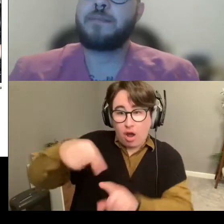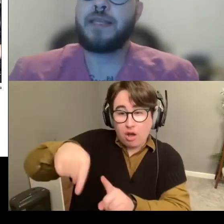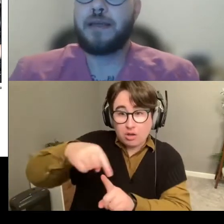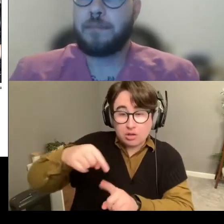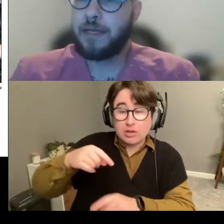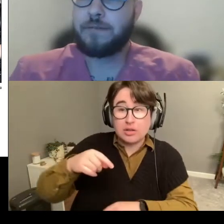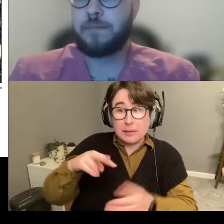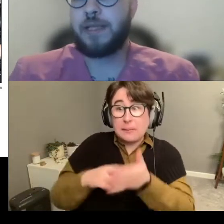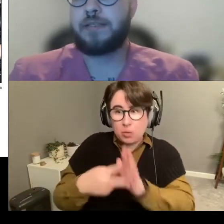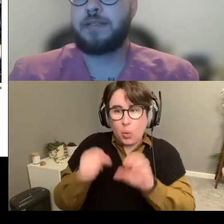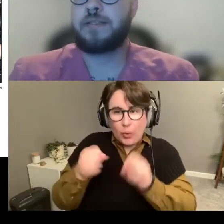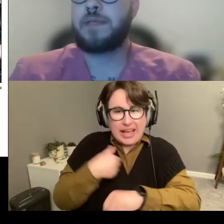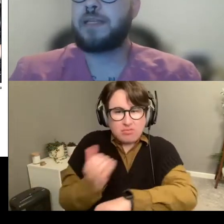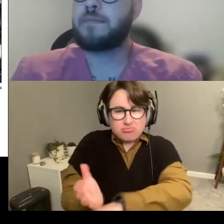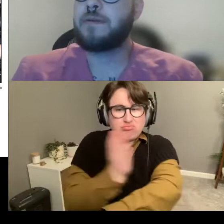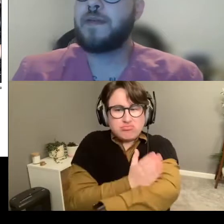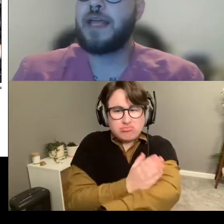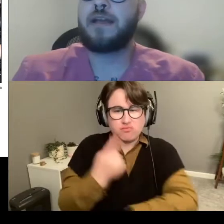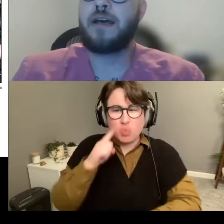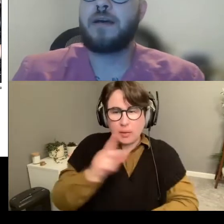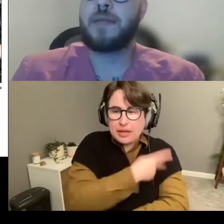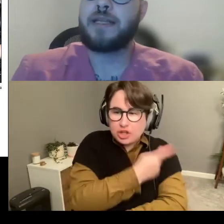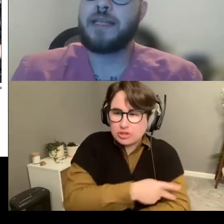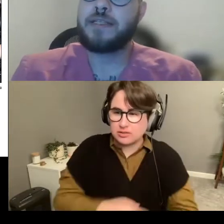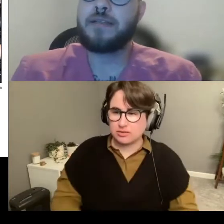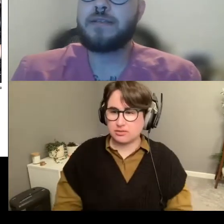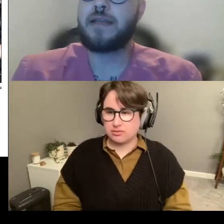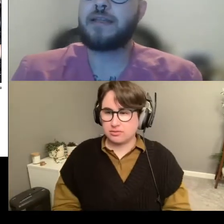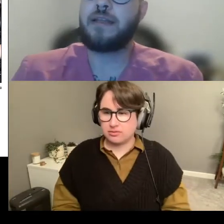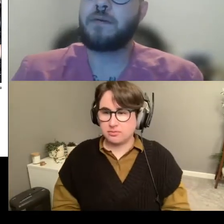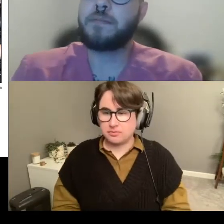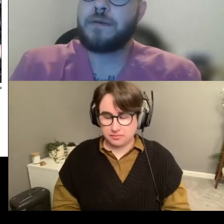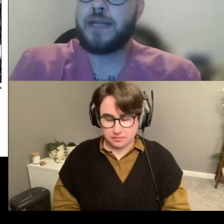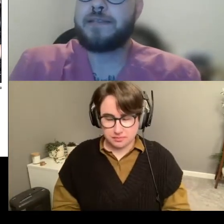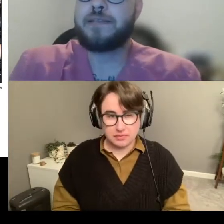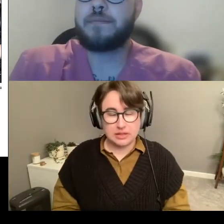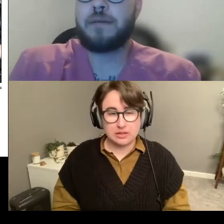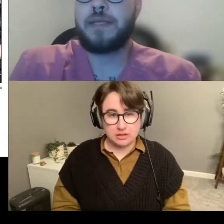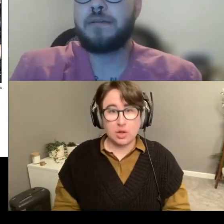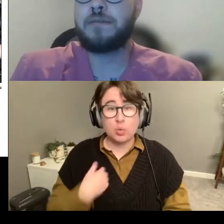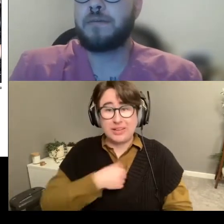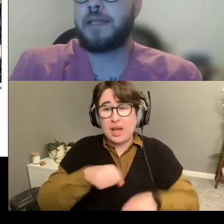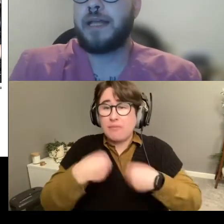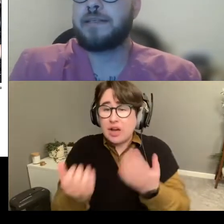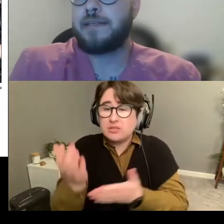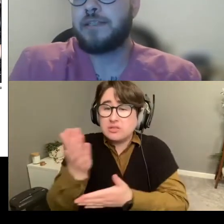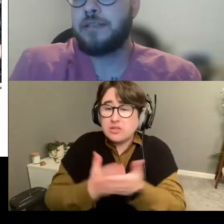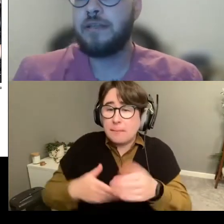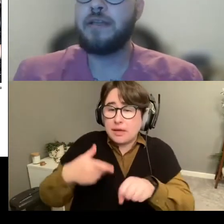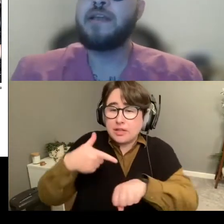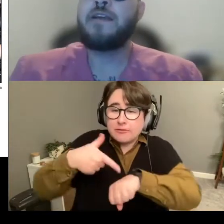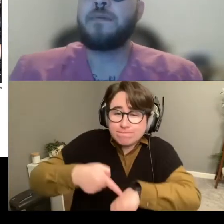to make that better for patients. We can provide medications that can help provide some numbing or relaxation.